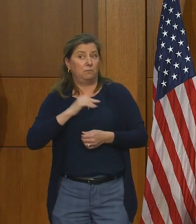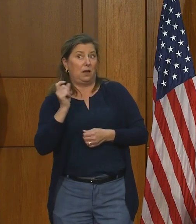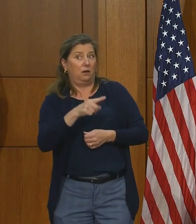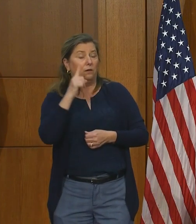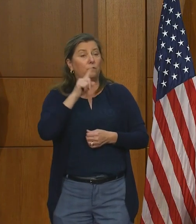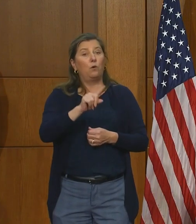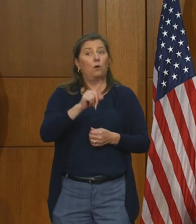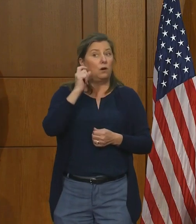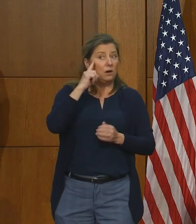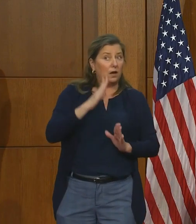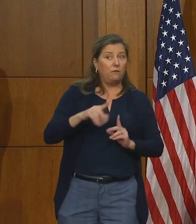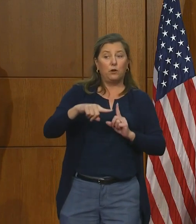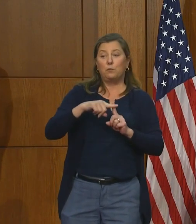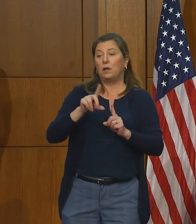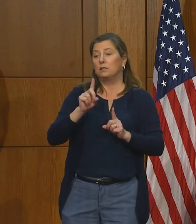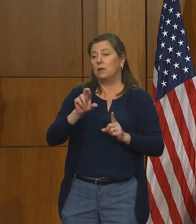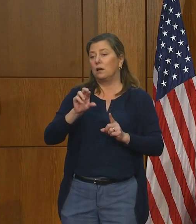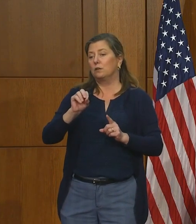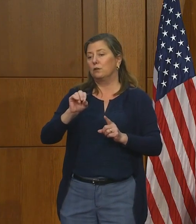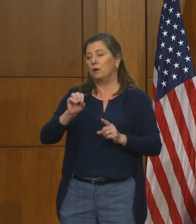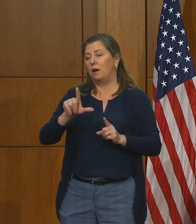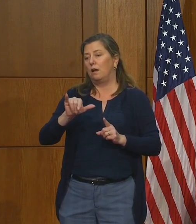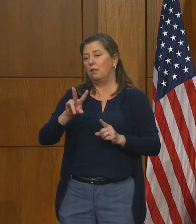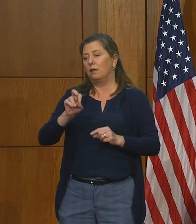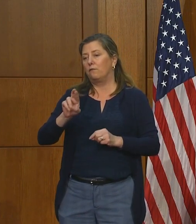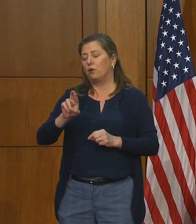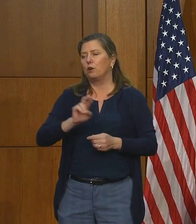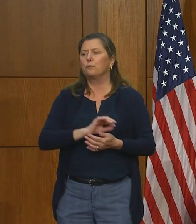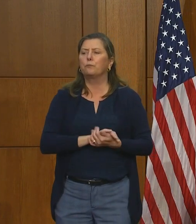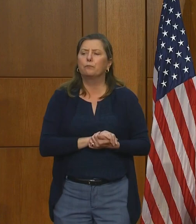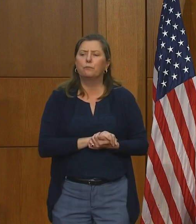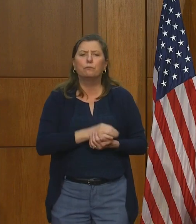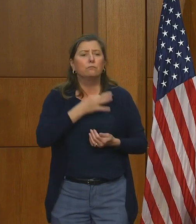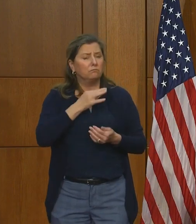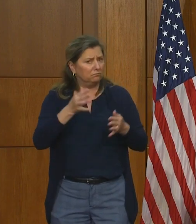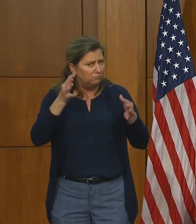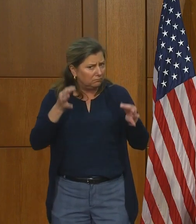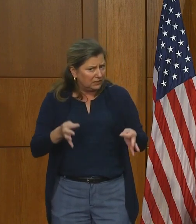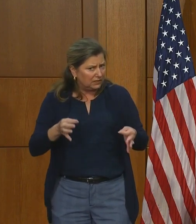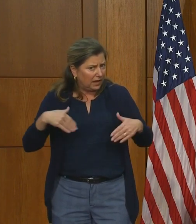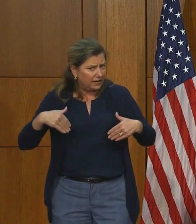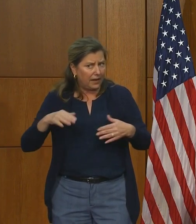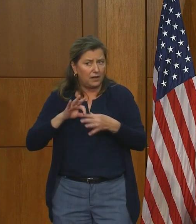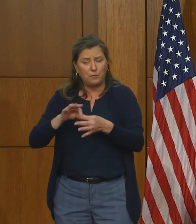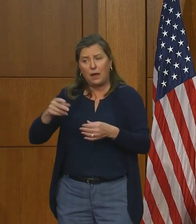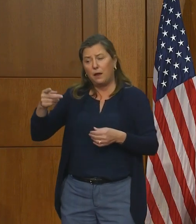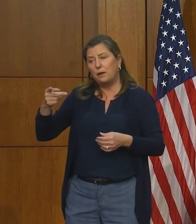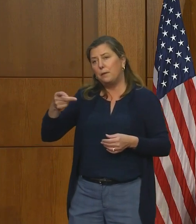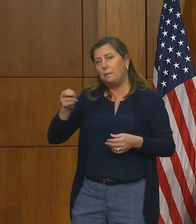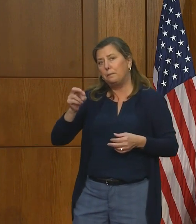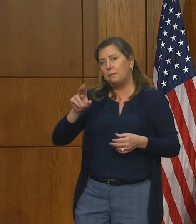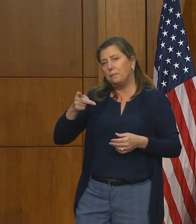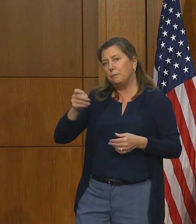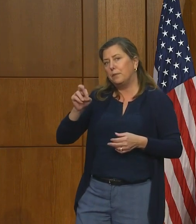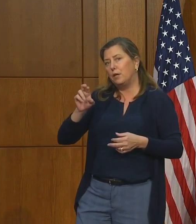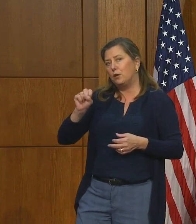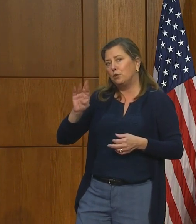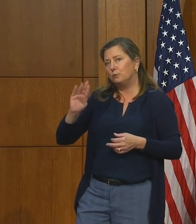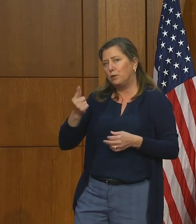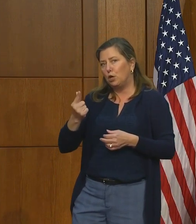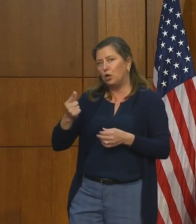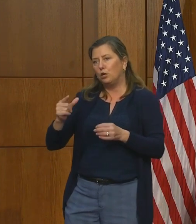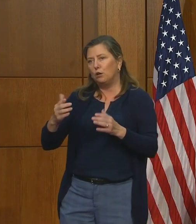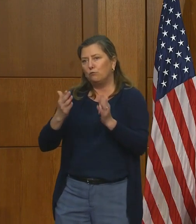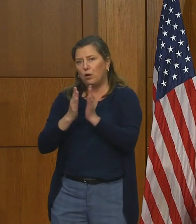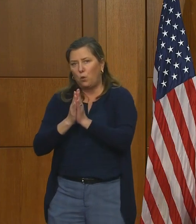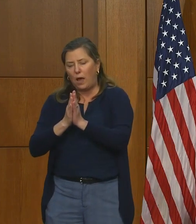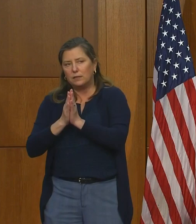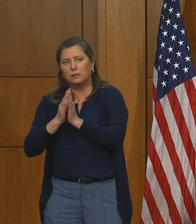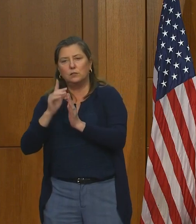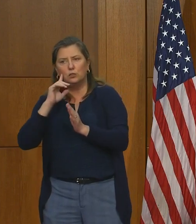DELAY TWO WEEKS. THE PARK.